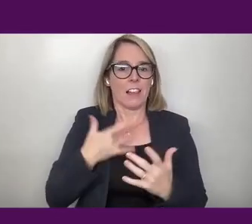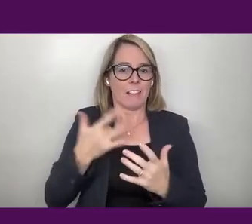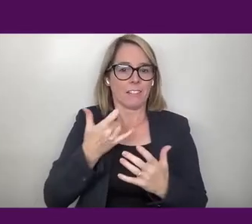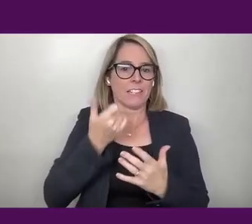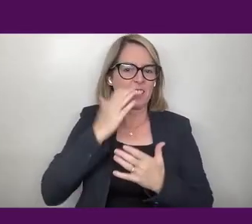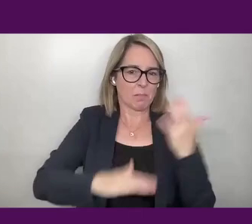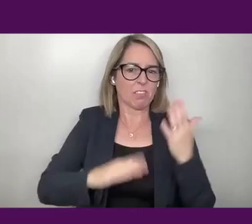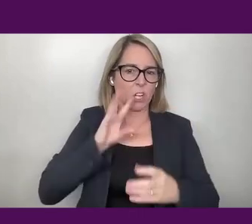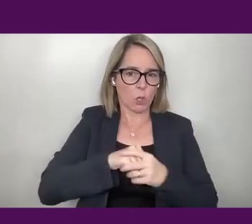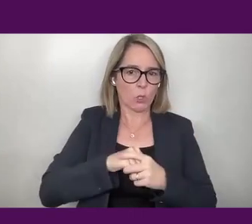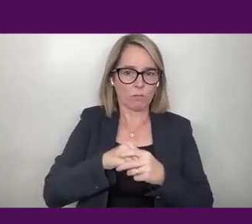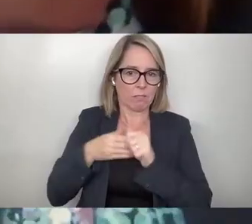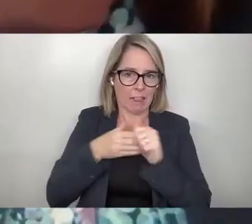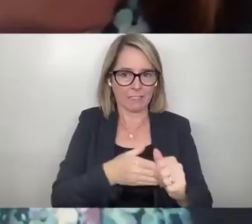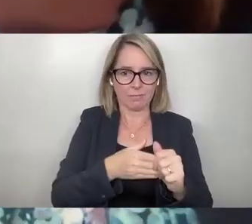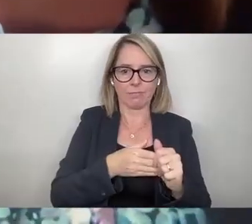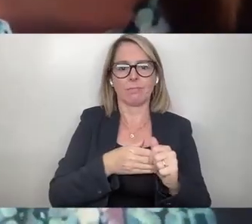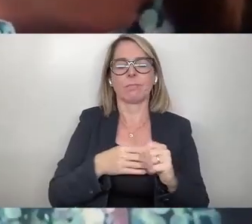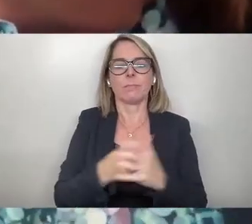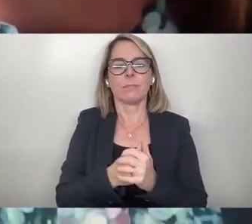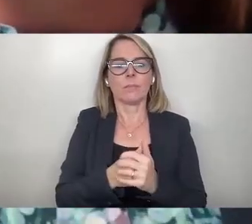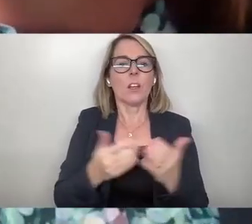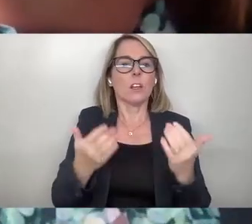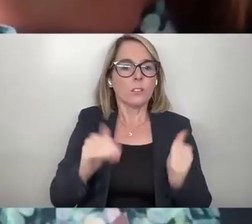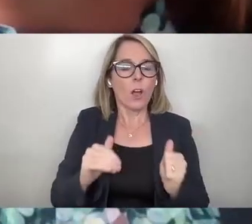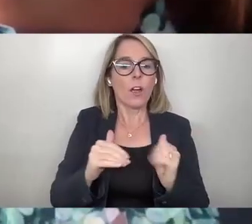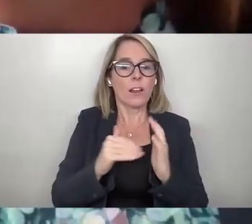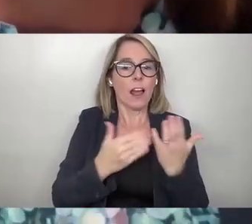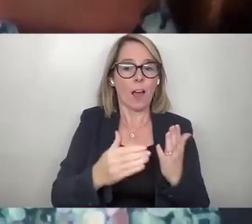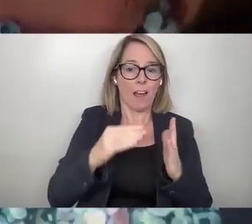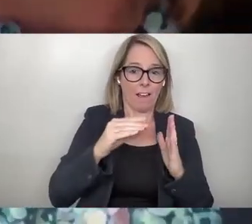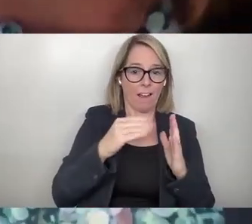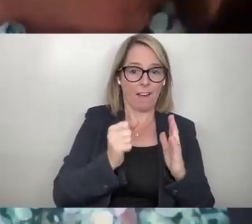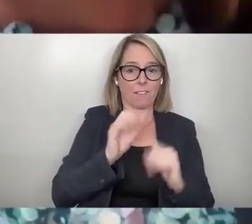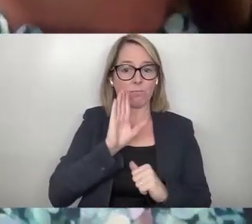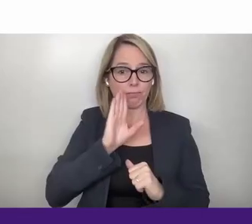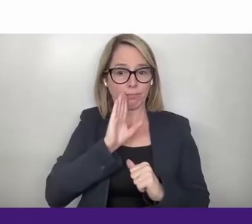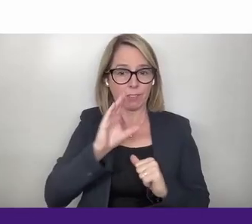Catrin Culla: Hello everyone. My name is Catrin, and I'm a research assistant here at QCEIDAH.